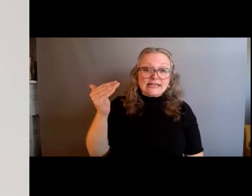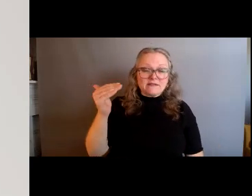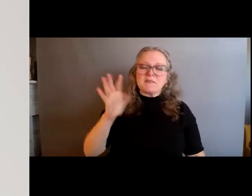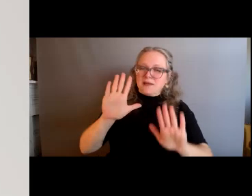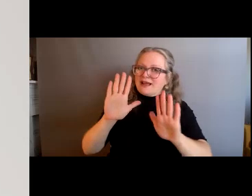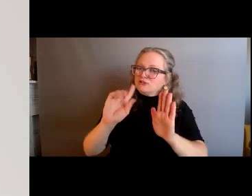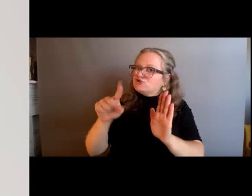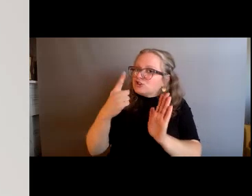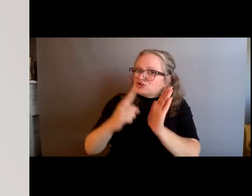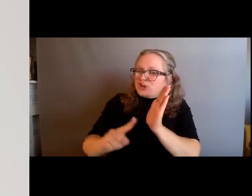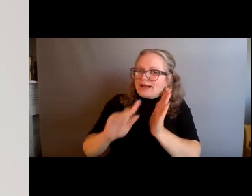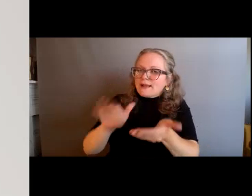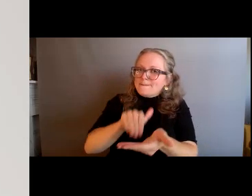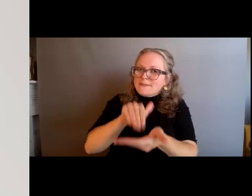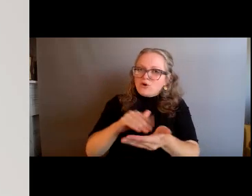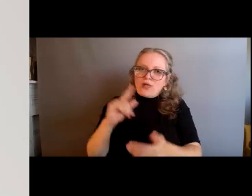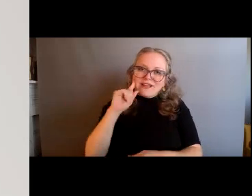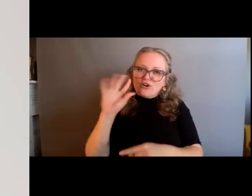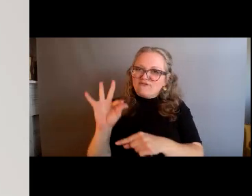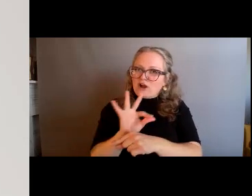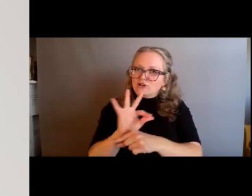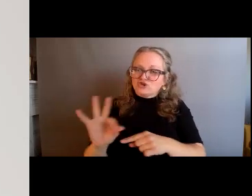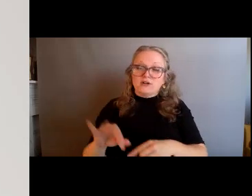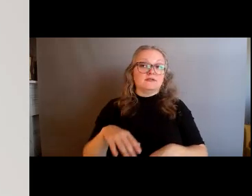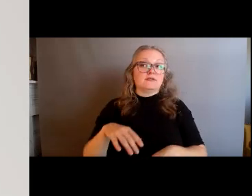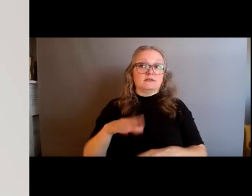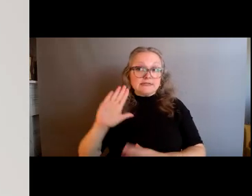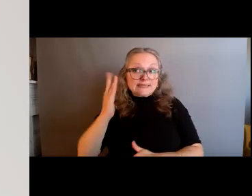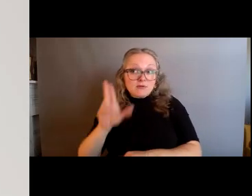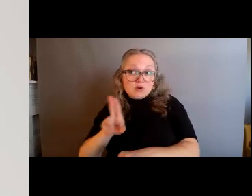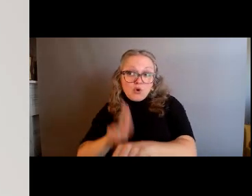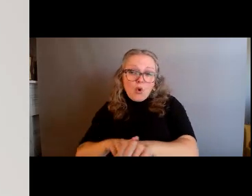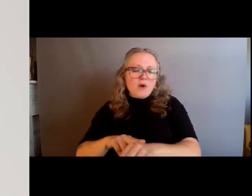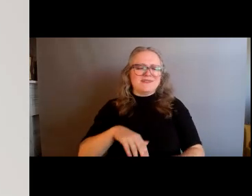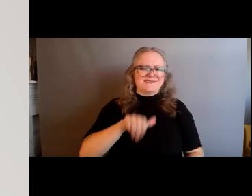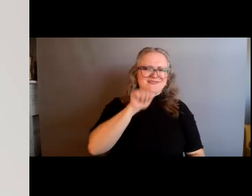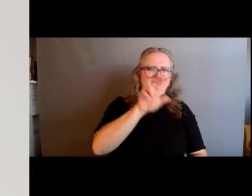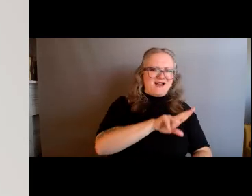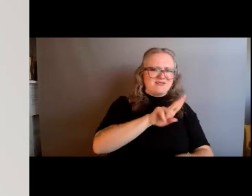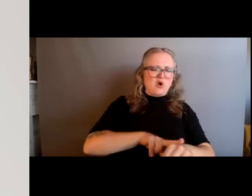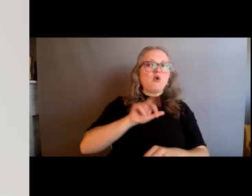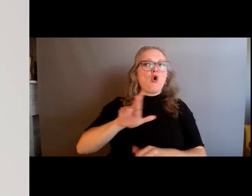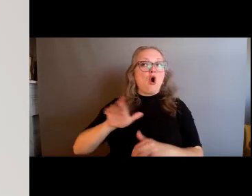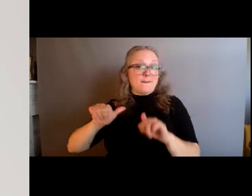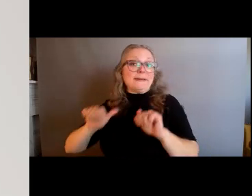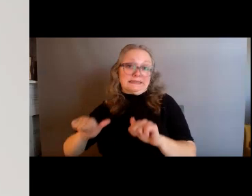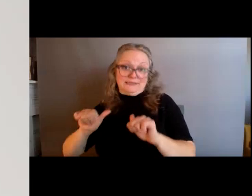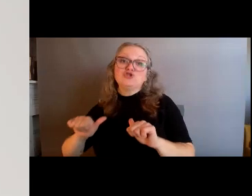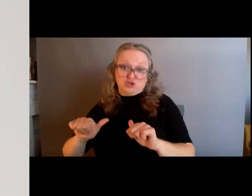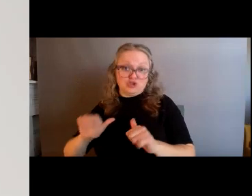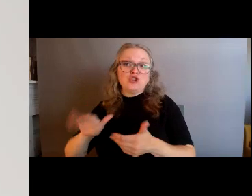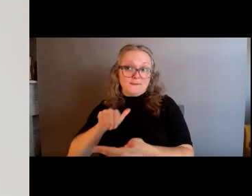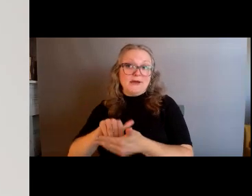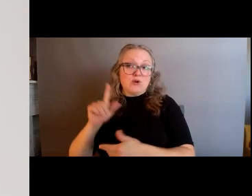It's normal middle ear function, abnormal middle ear function or potential middle ear function.